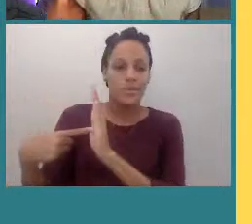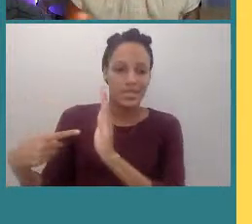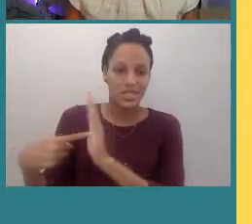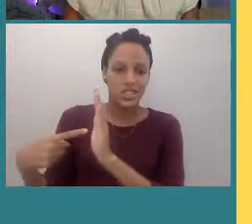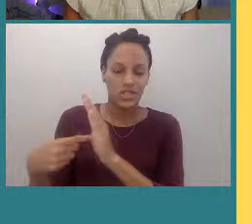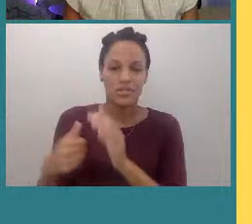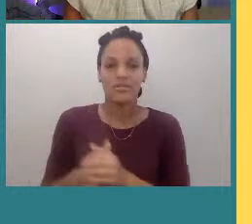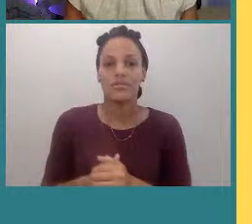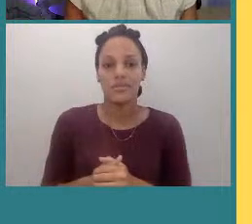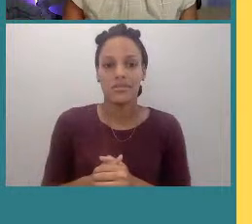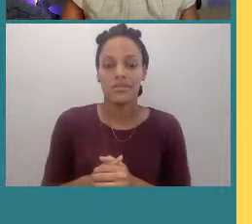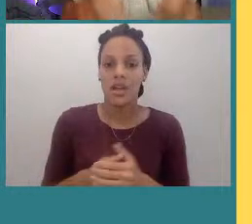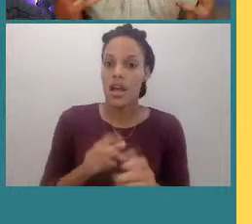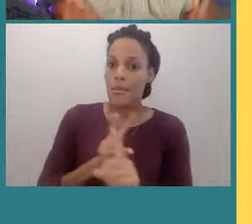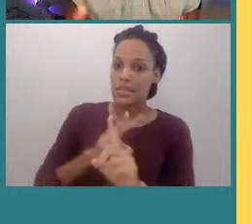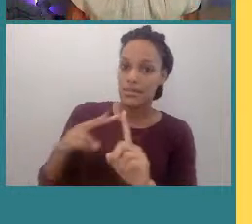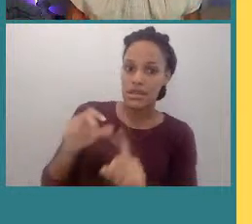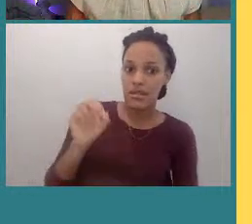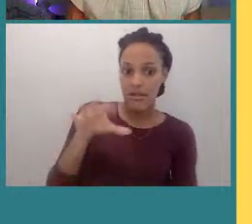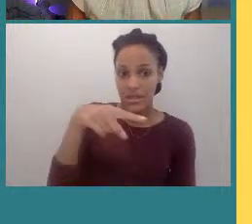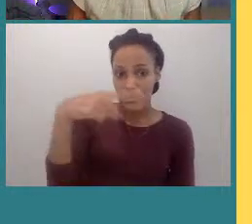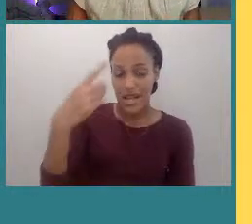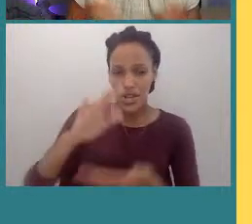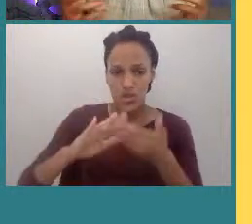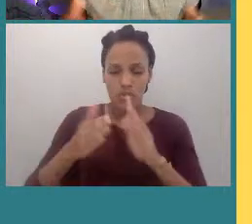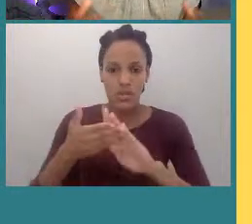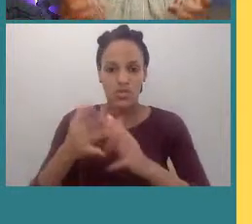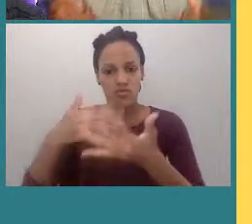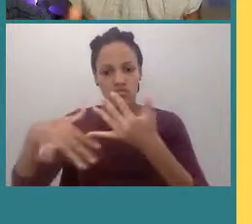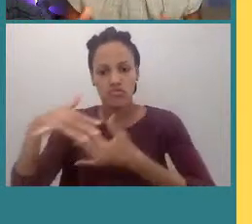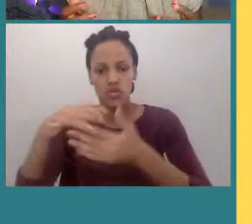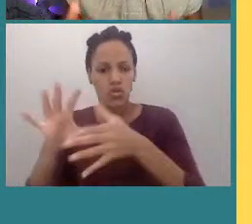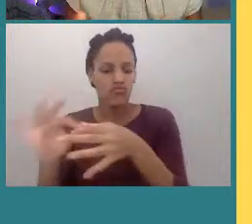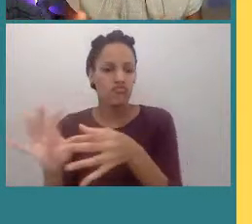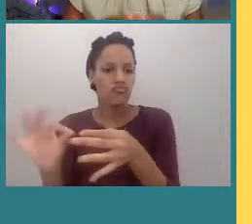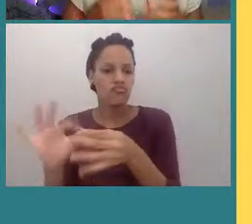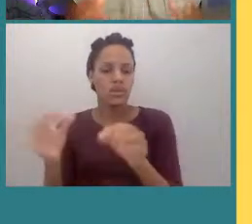the viewpoints of the Black community, social commentary and the challenging dominant narratives